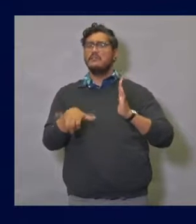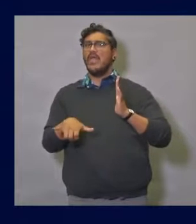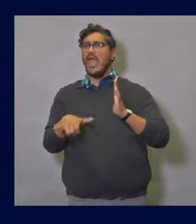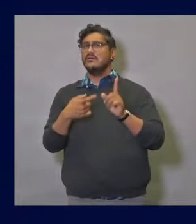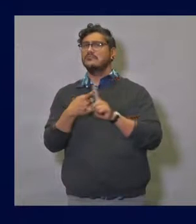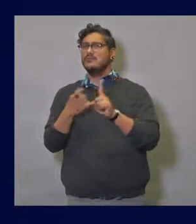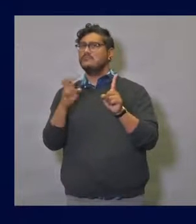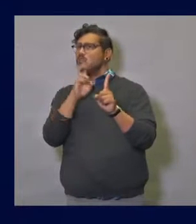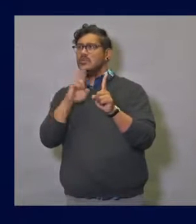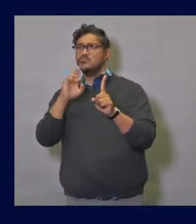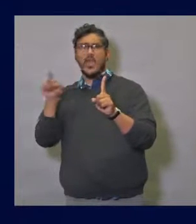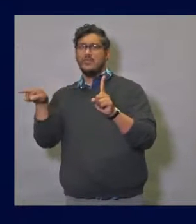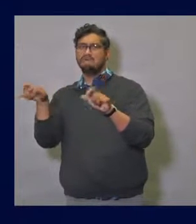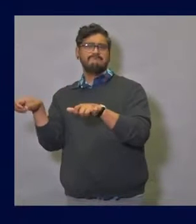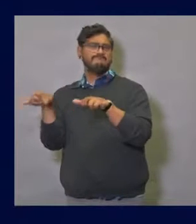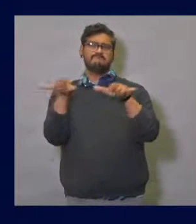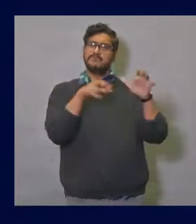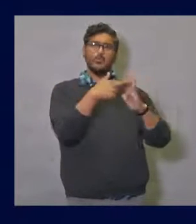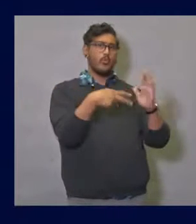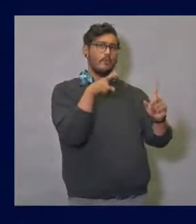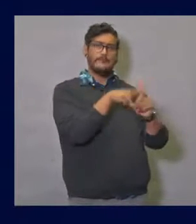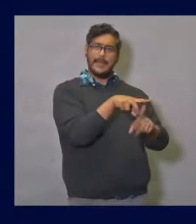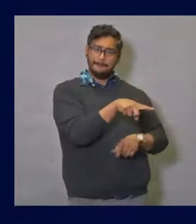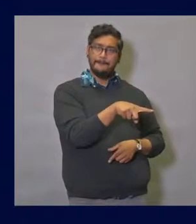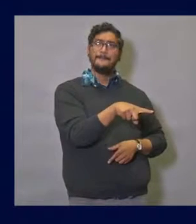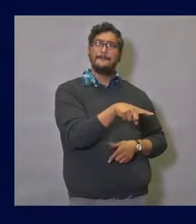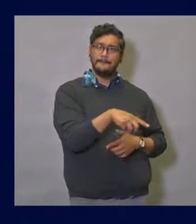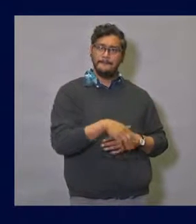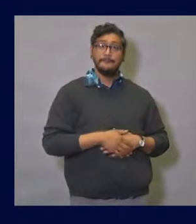LAS QUE SE OFRECEN SERVICIOS DE ALIMENTO PUEDEN ABRIR AL 25% DE